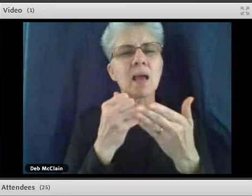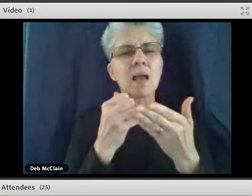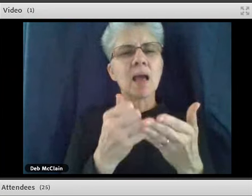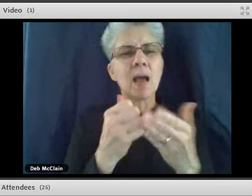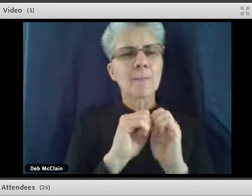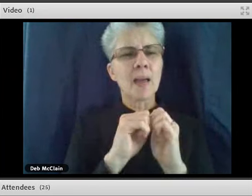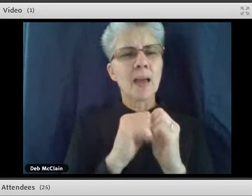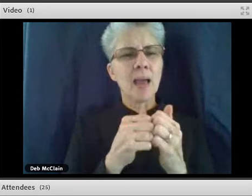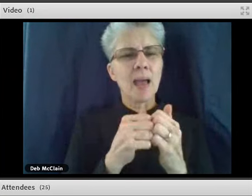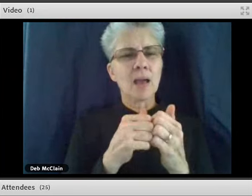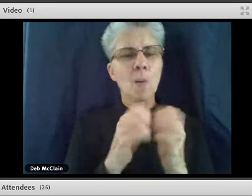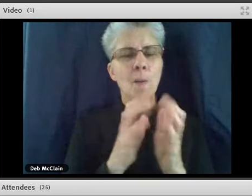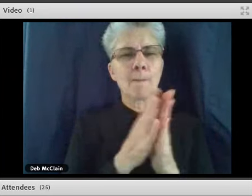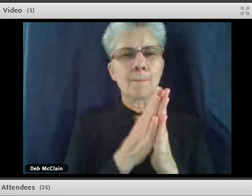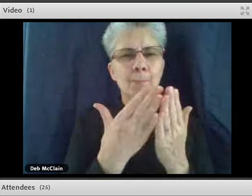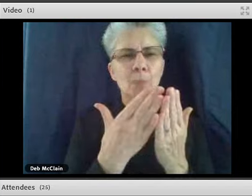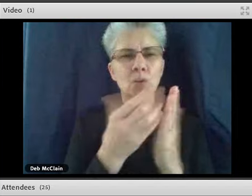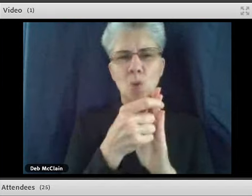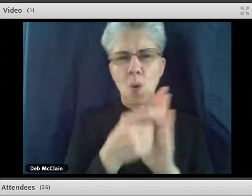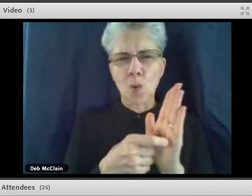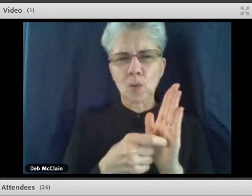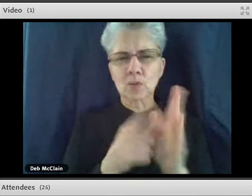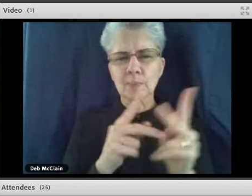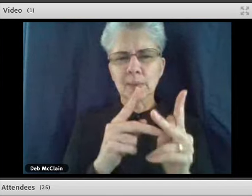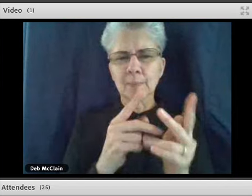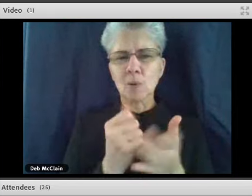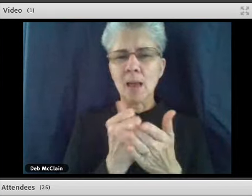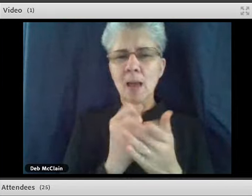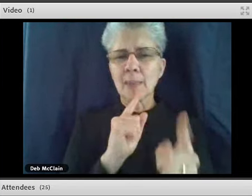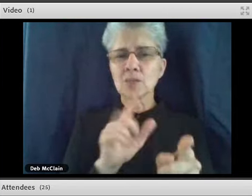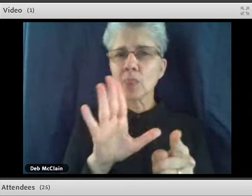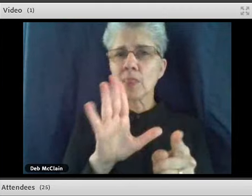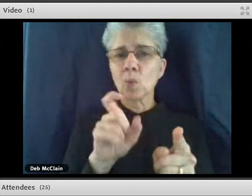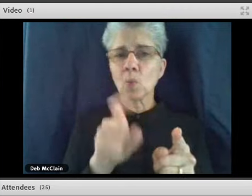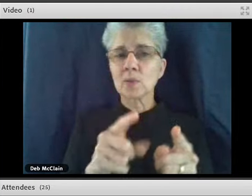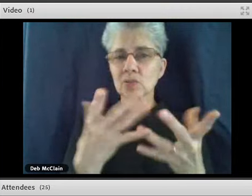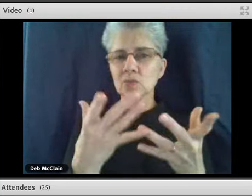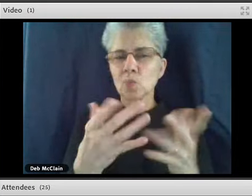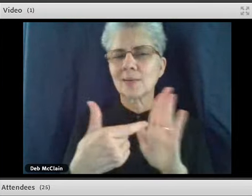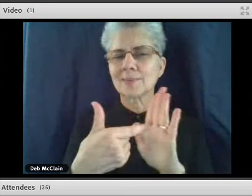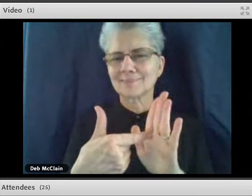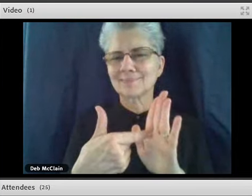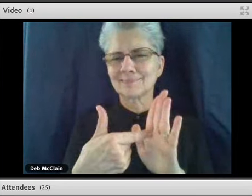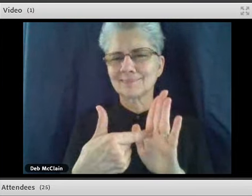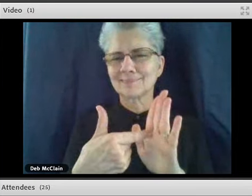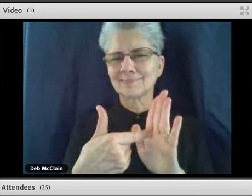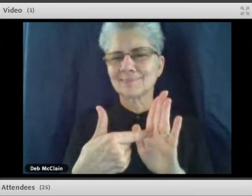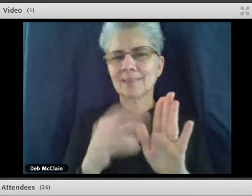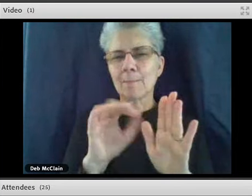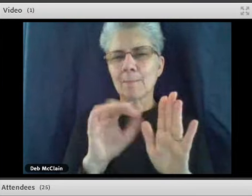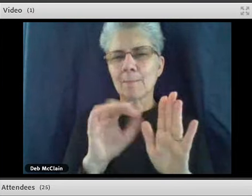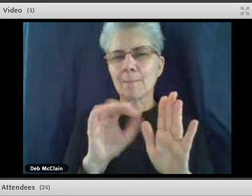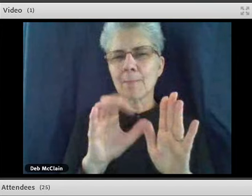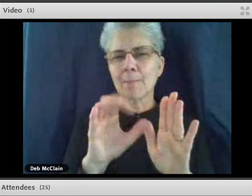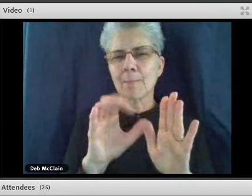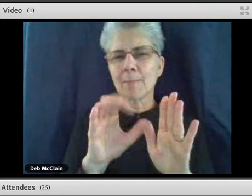But my focus here, really quickly, was just to kind of help you. How do you get books and articles to people? How do you help them answer their questions?